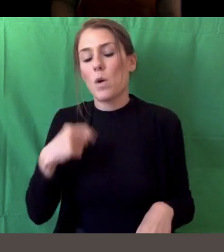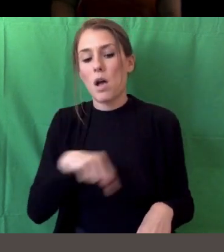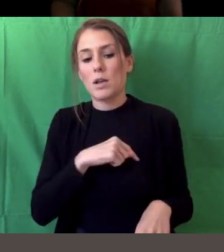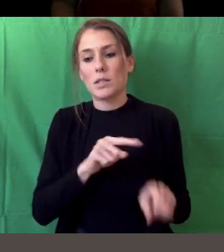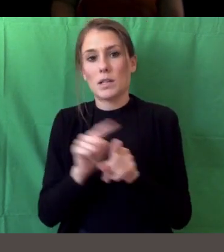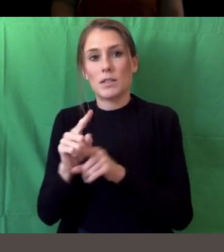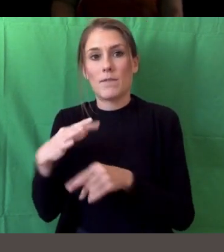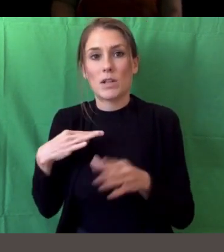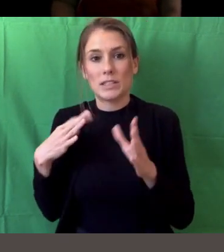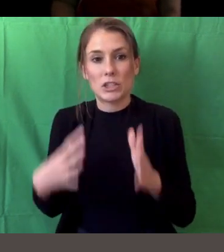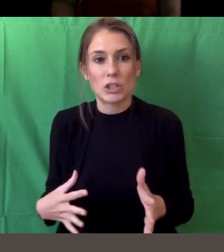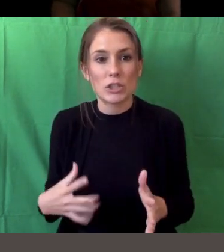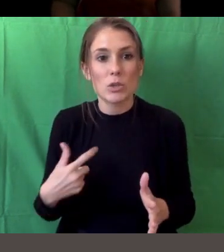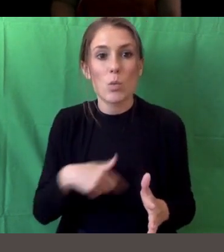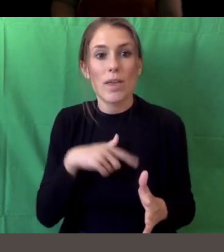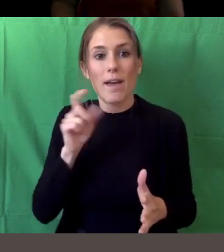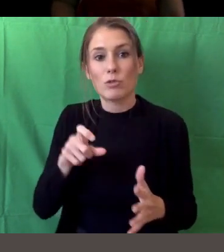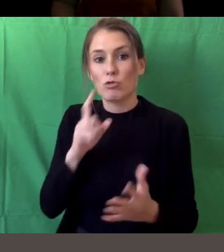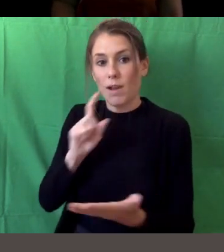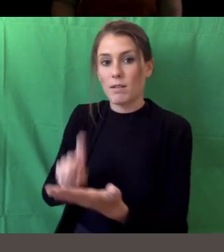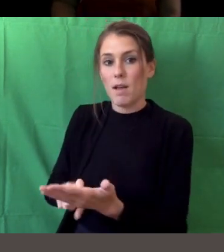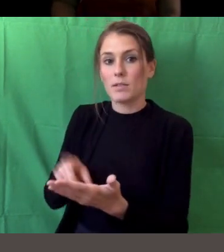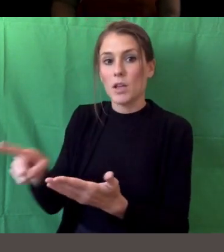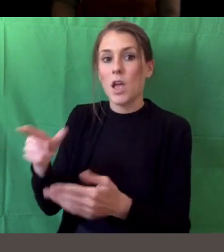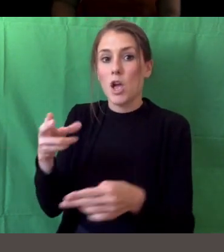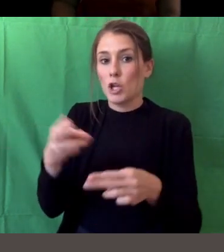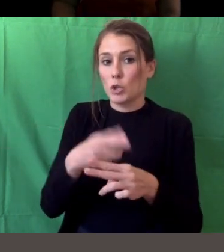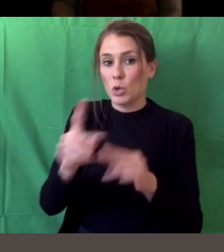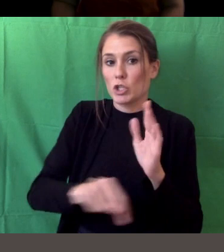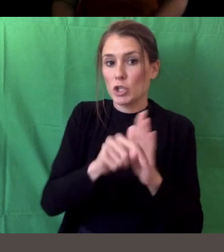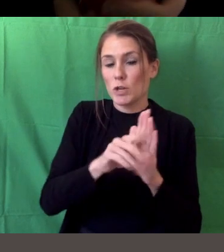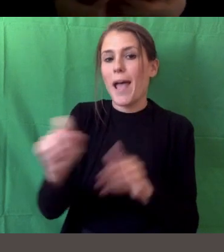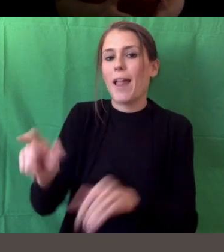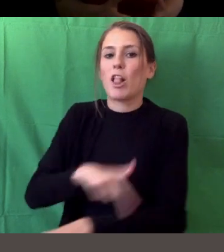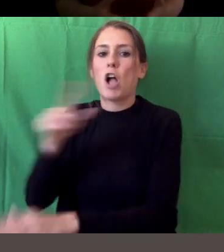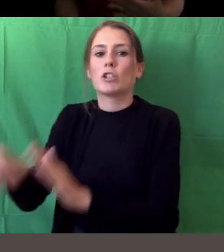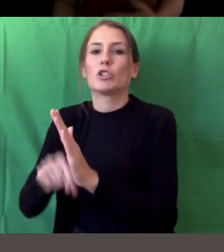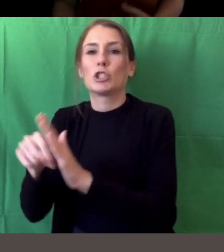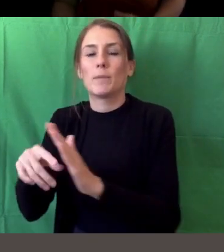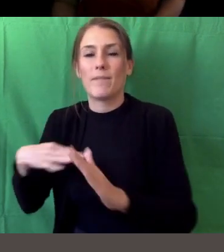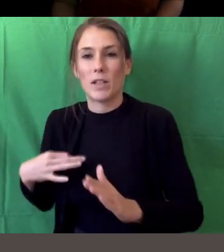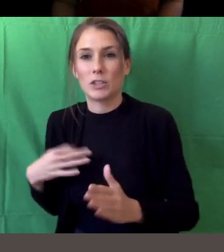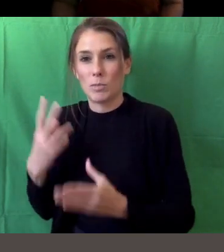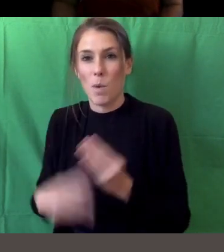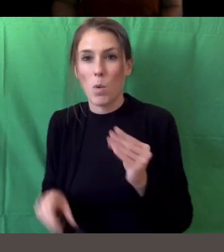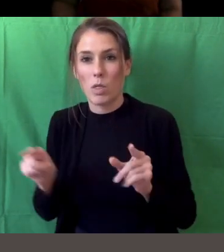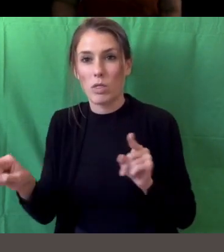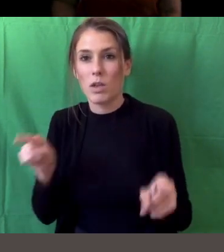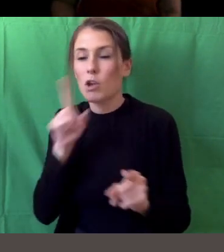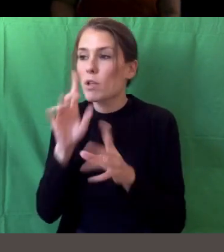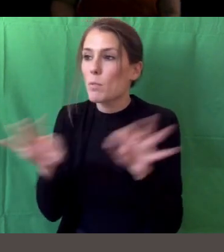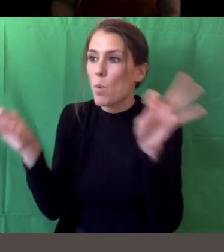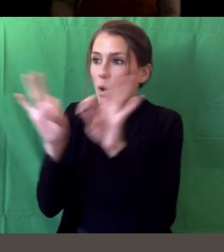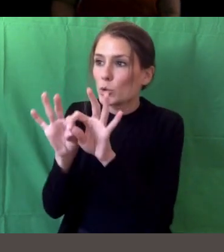For us as volunteers and contributors, recognizing that there are short-term and long-term volunteers,